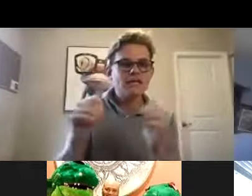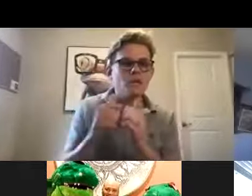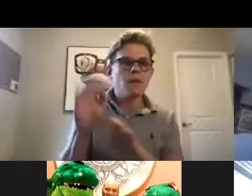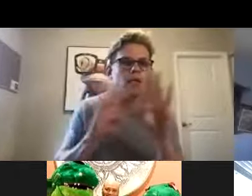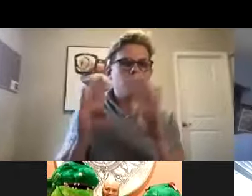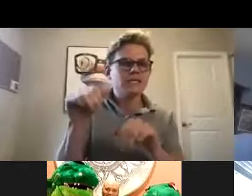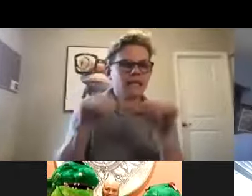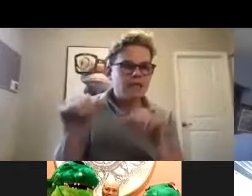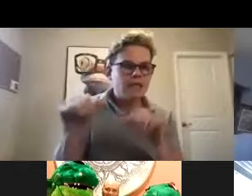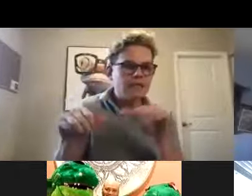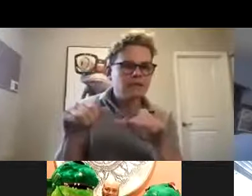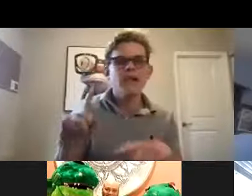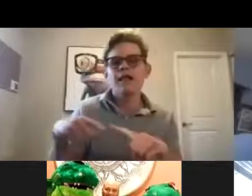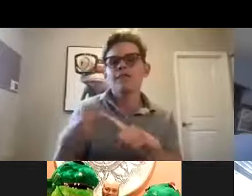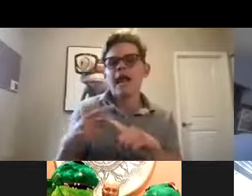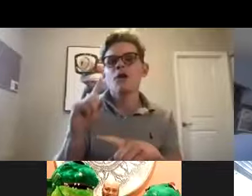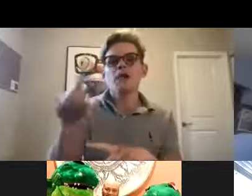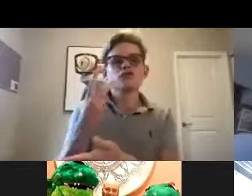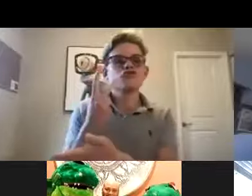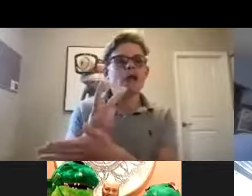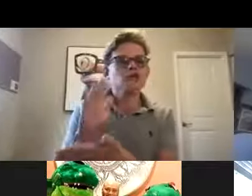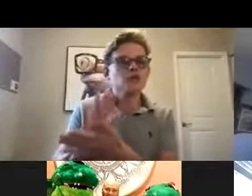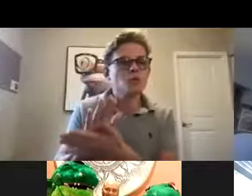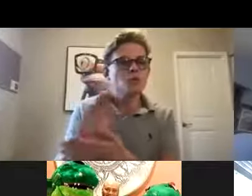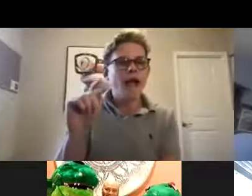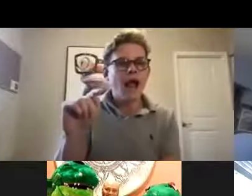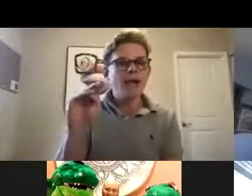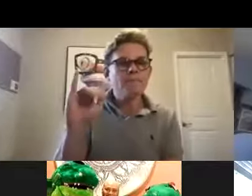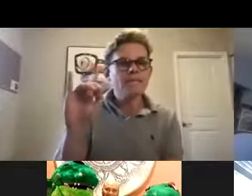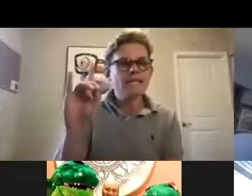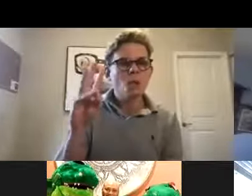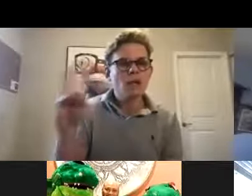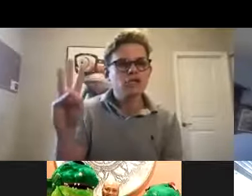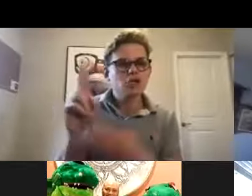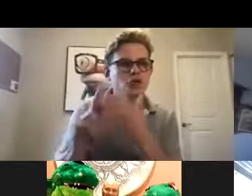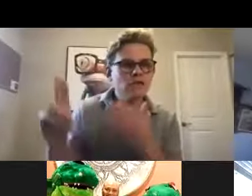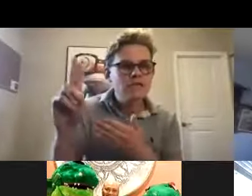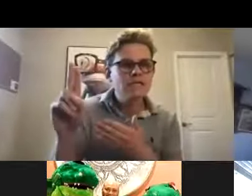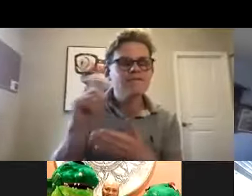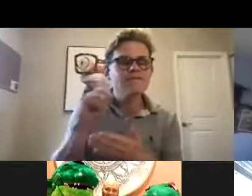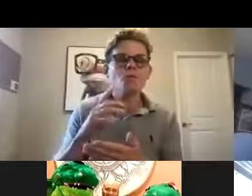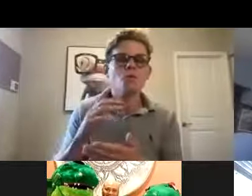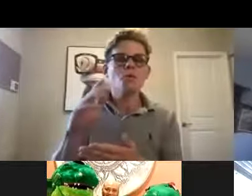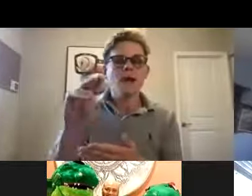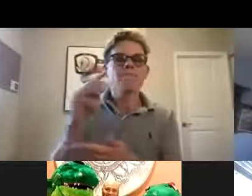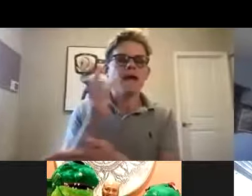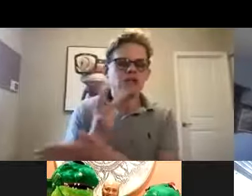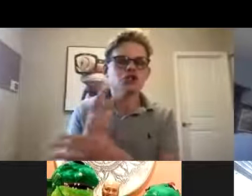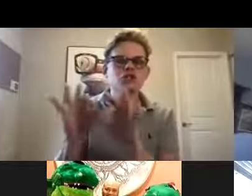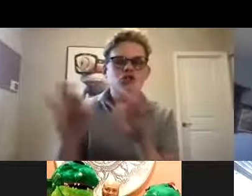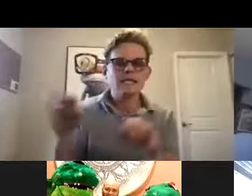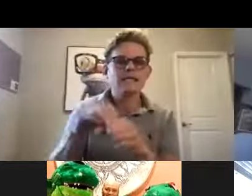there with my BS degree in biological sciences. I went to some I went to ANU Western University